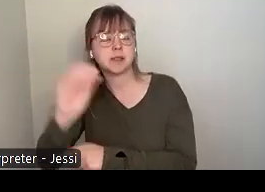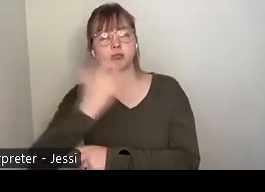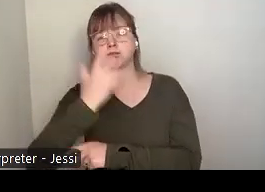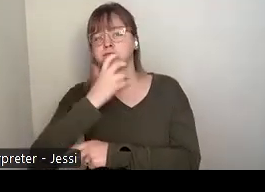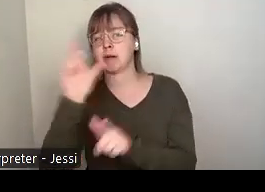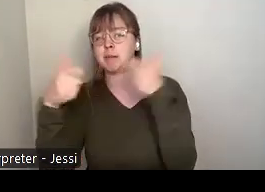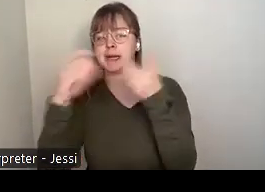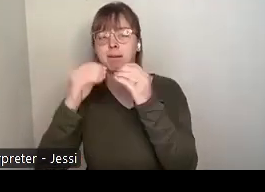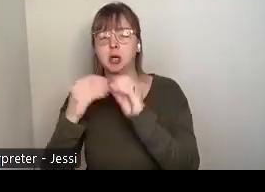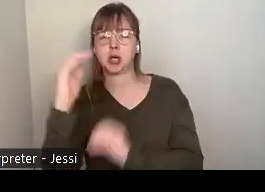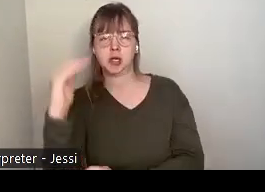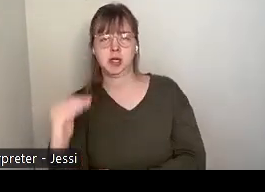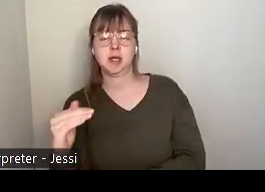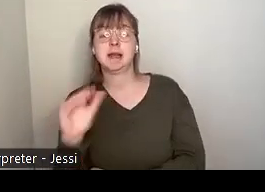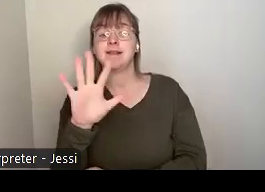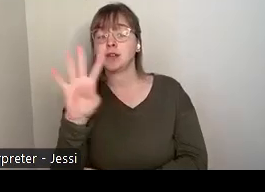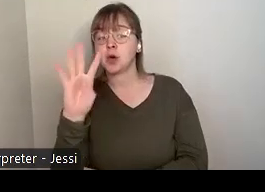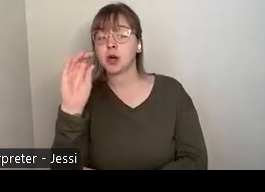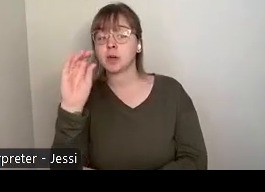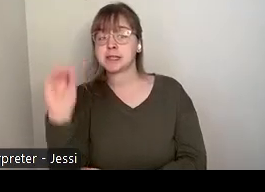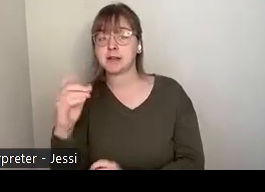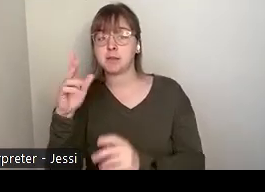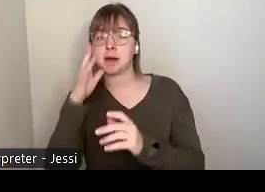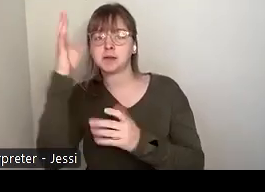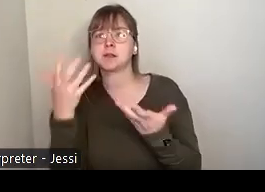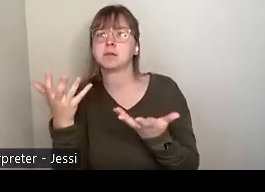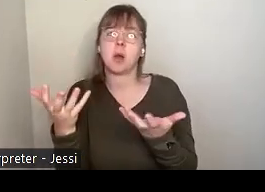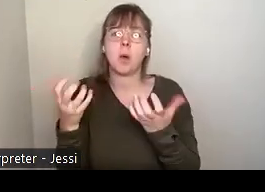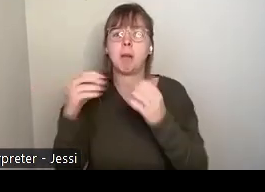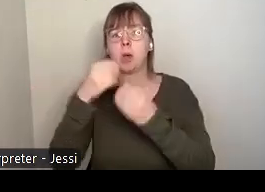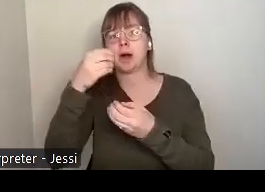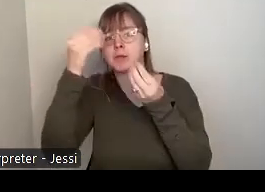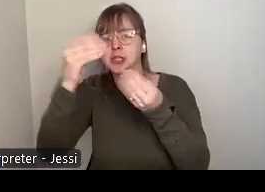information about how to be a good parent parents the majority of parents also talk about being open